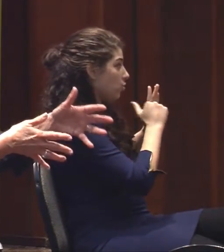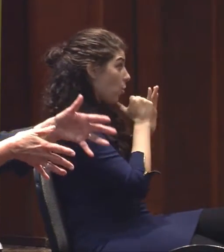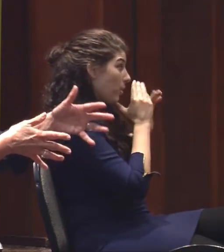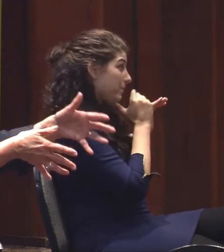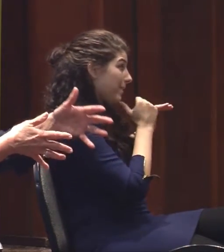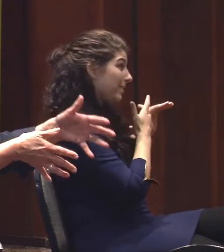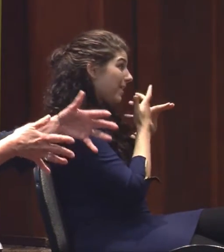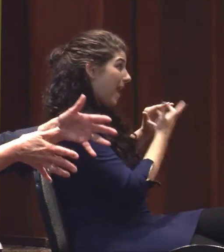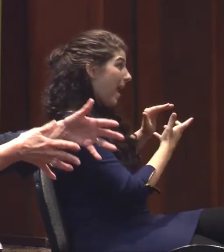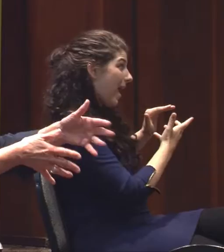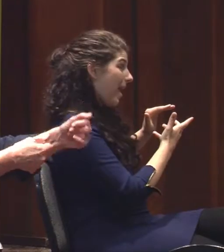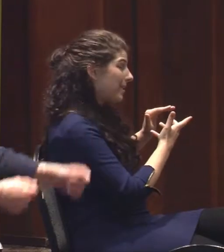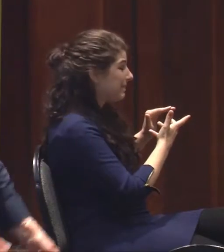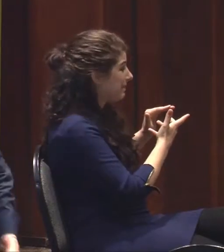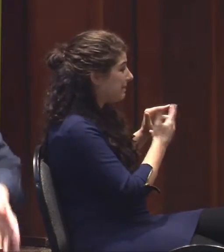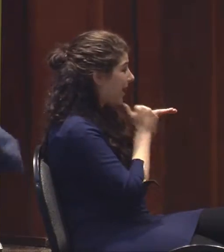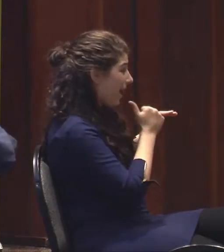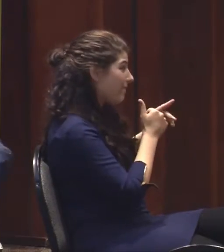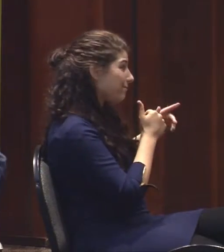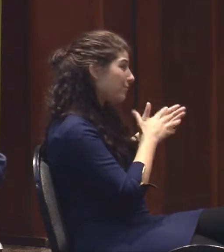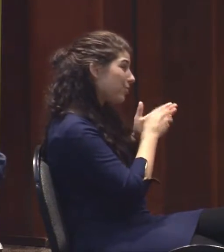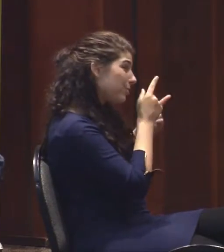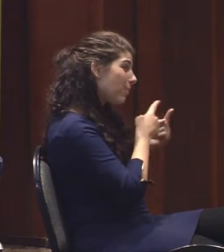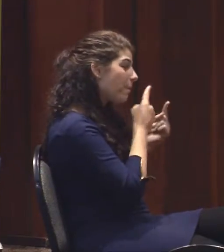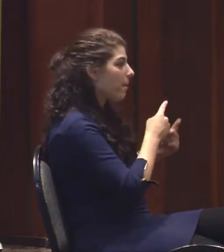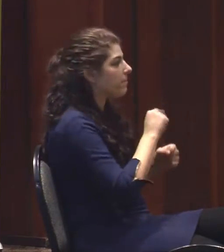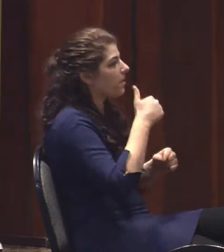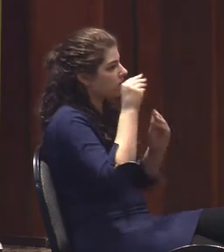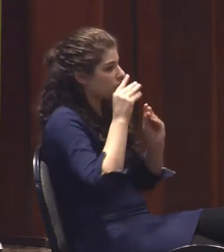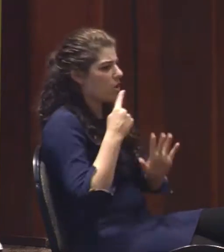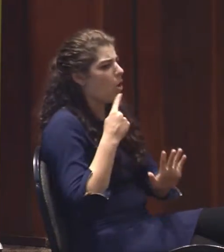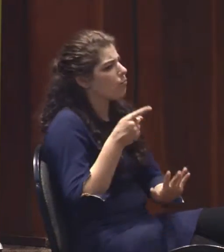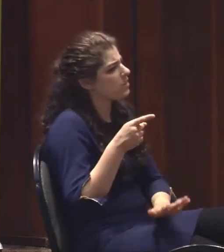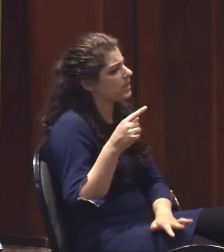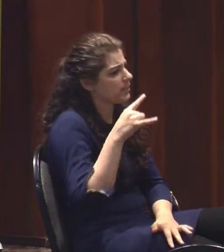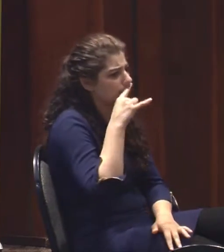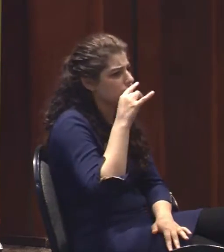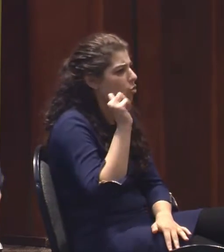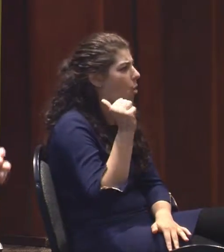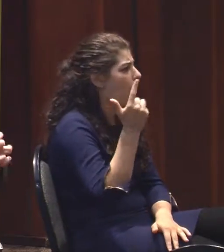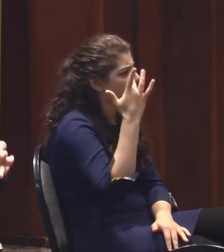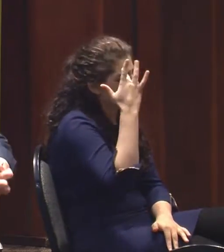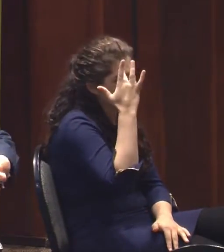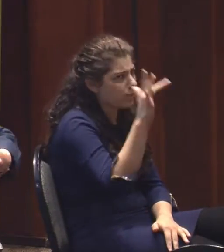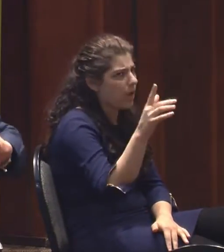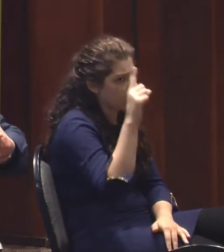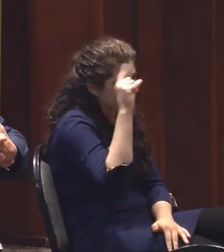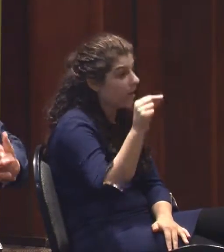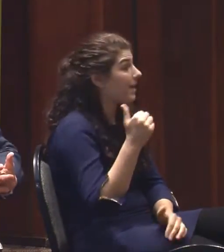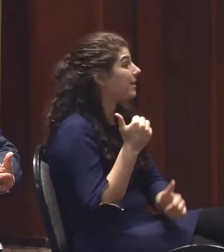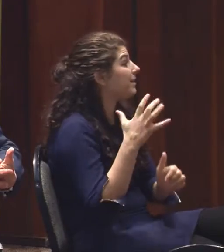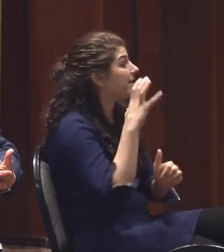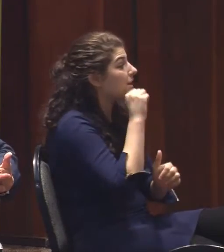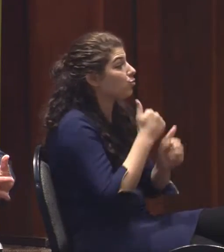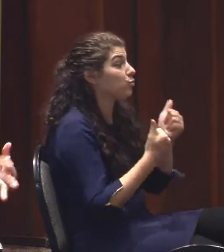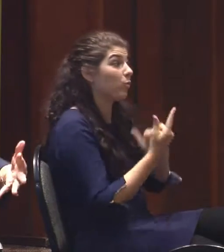You know, they've got learning problems." The other woman said, "Oh these kids are bright, bright, bright." Guess which ones did best?